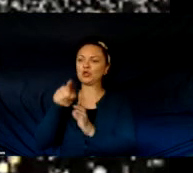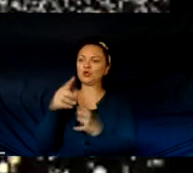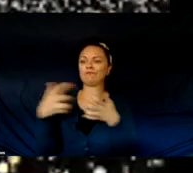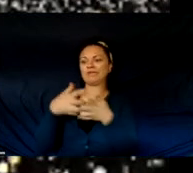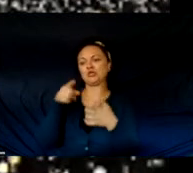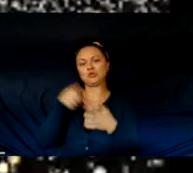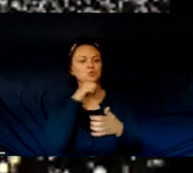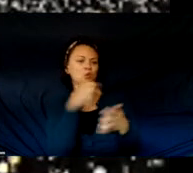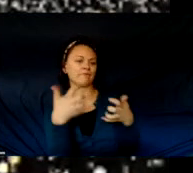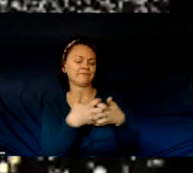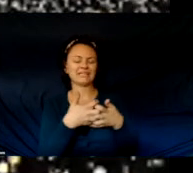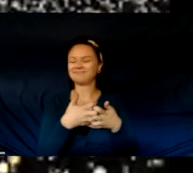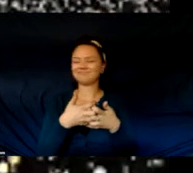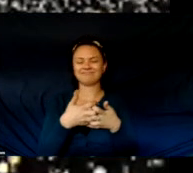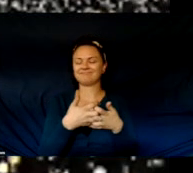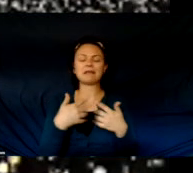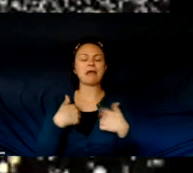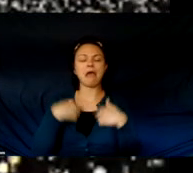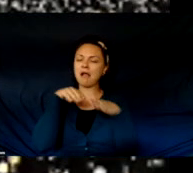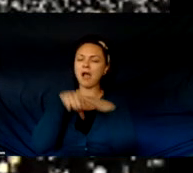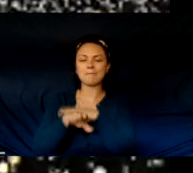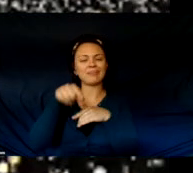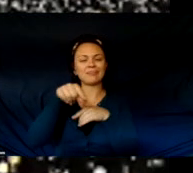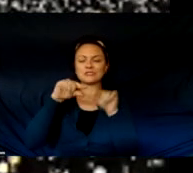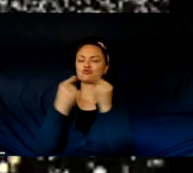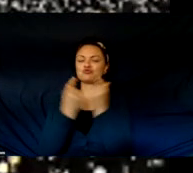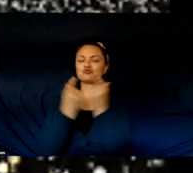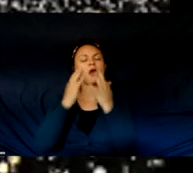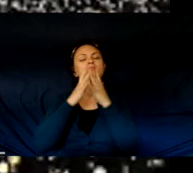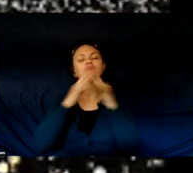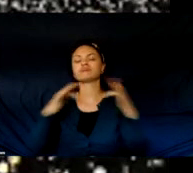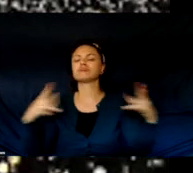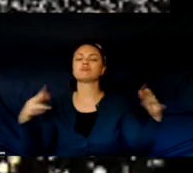all these wonderful people from diverse backgrounds.